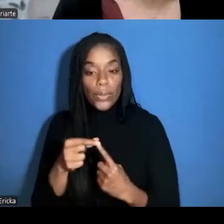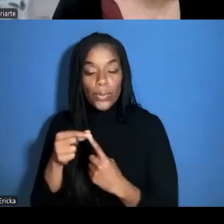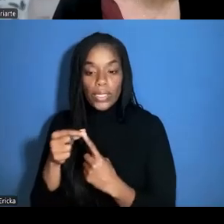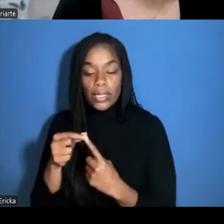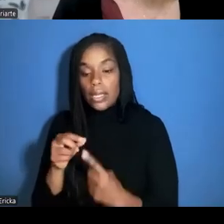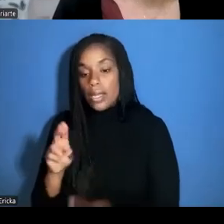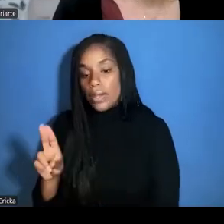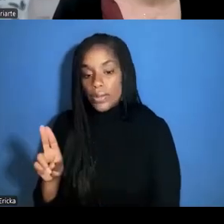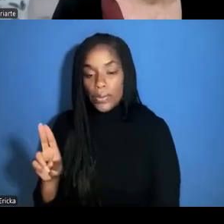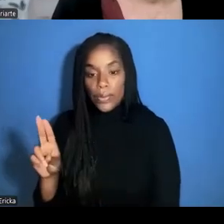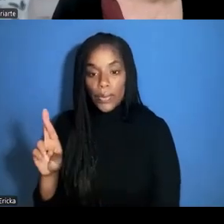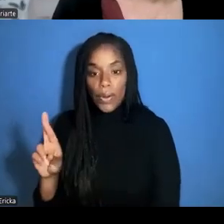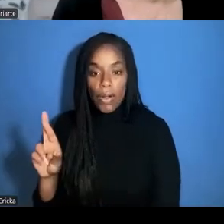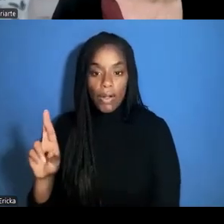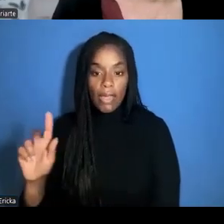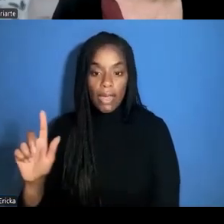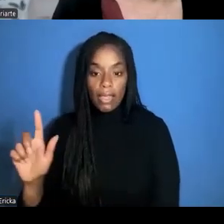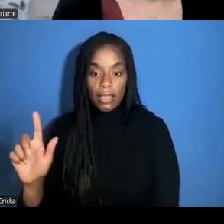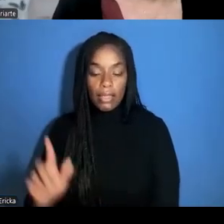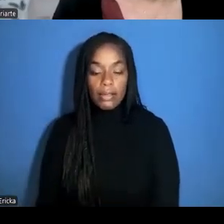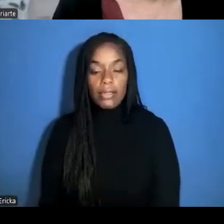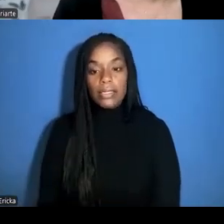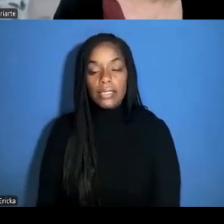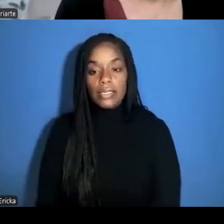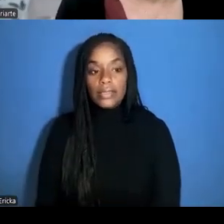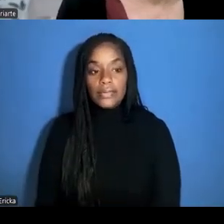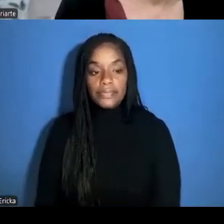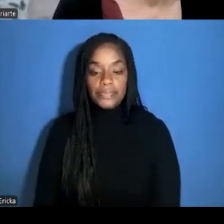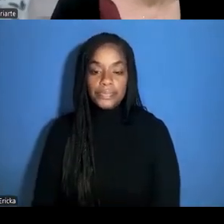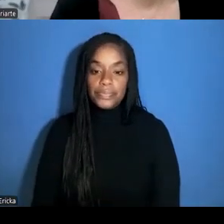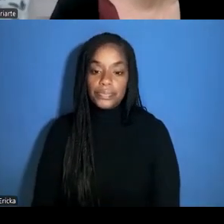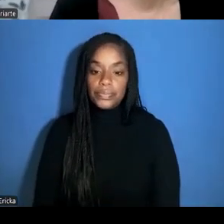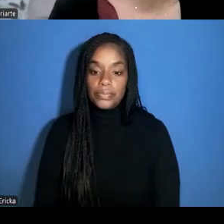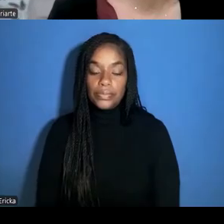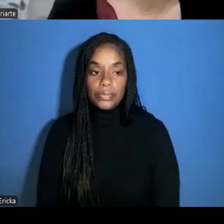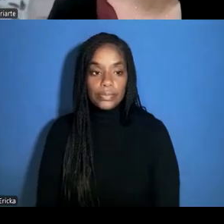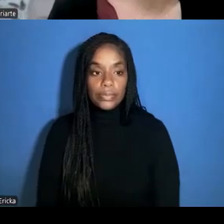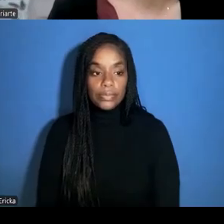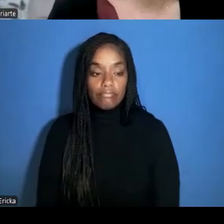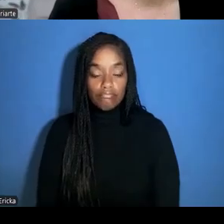for that. And people can share the URL links.